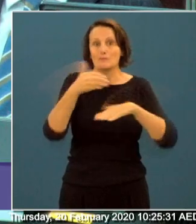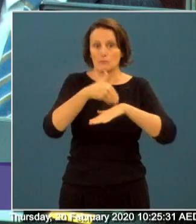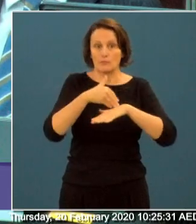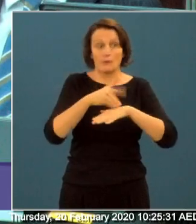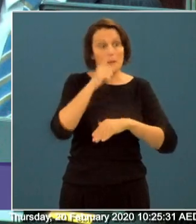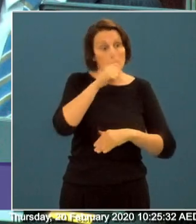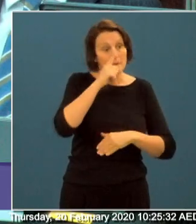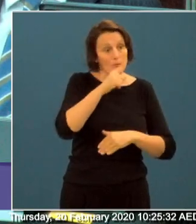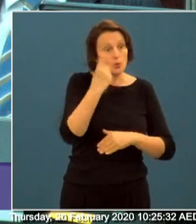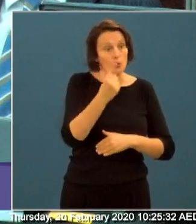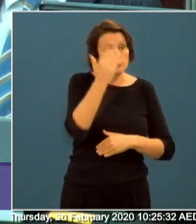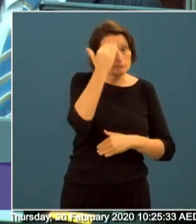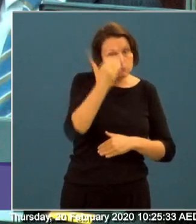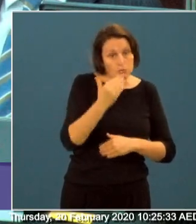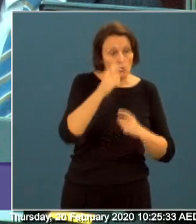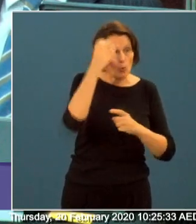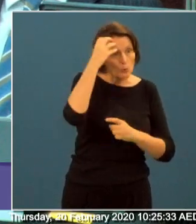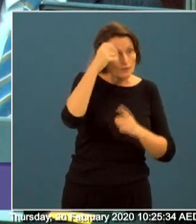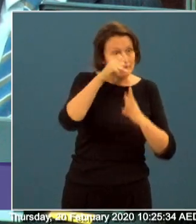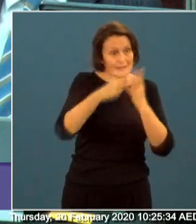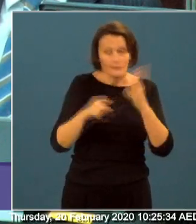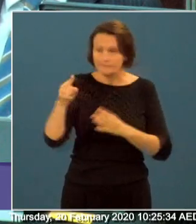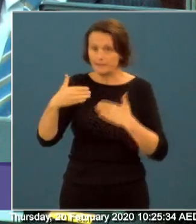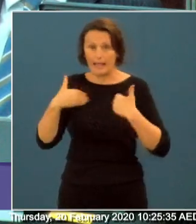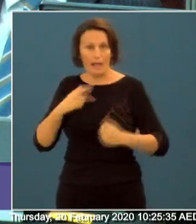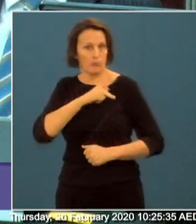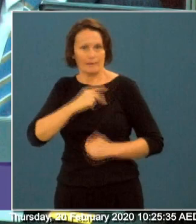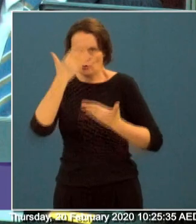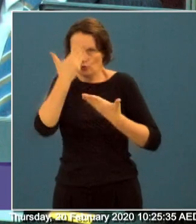And you were not asked specifically to comment on this,